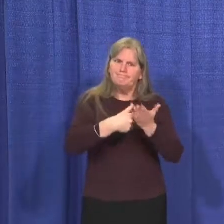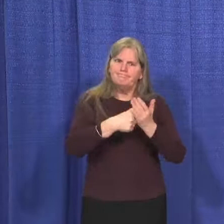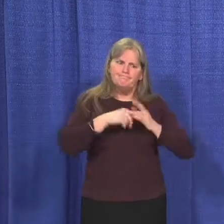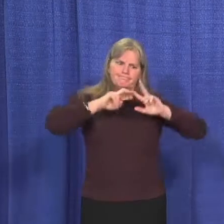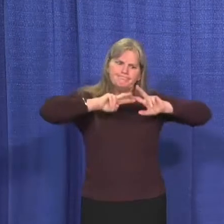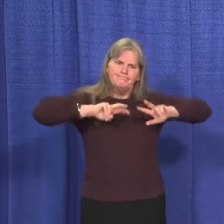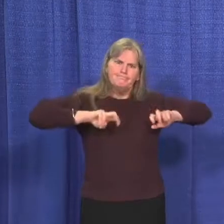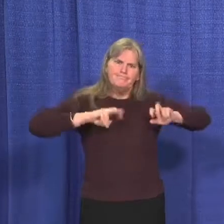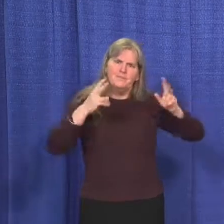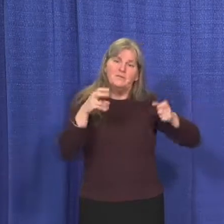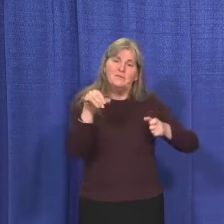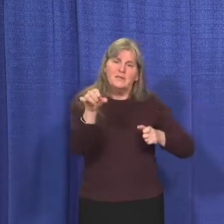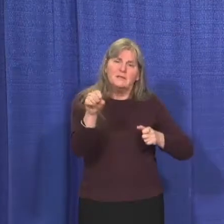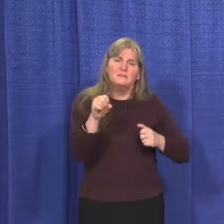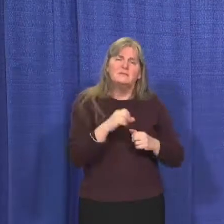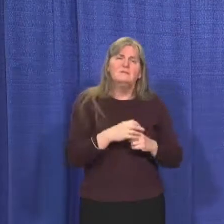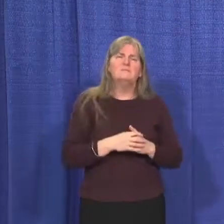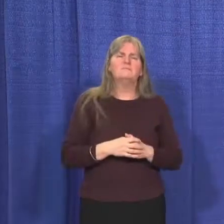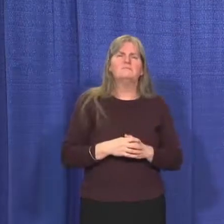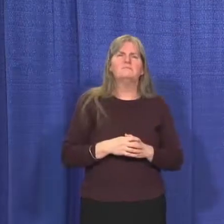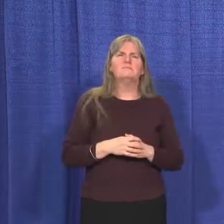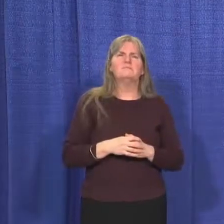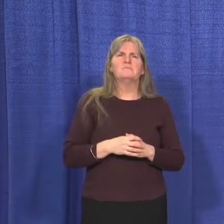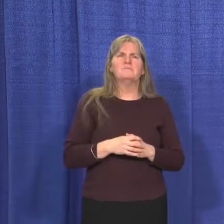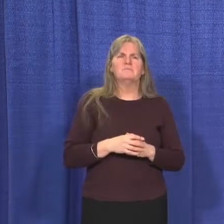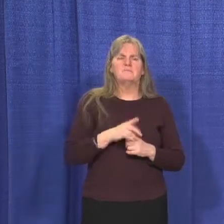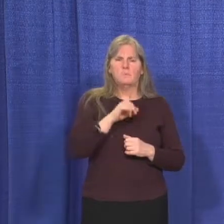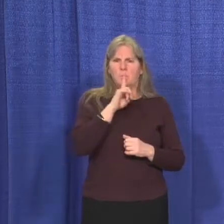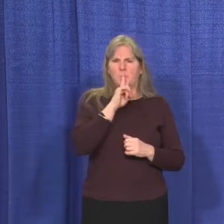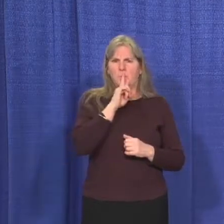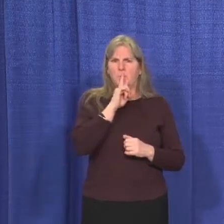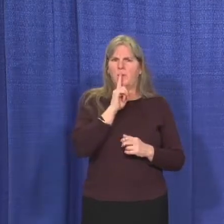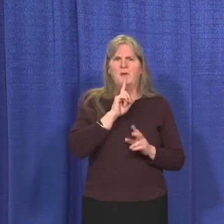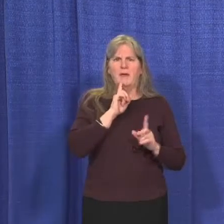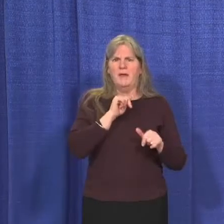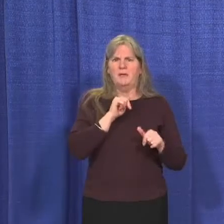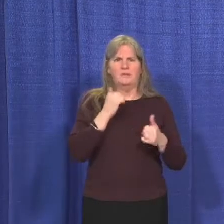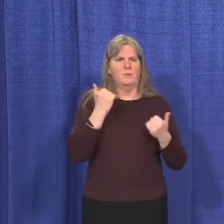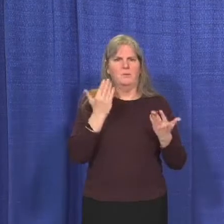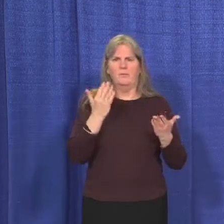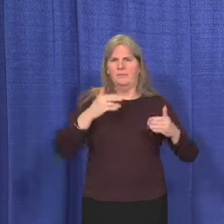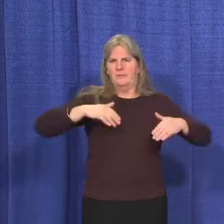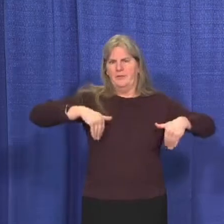it is on the table. I won't say what the answer is because I don't know what the